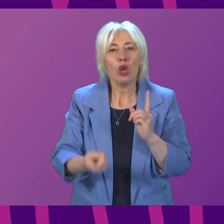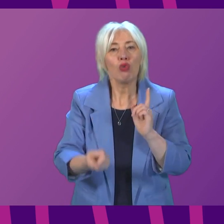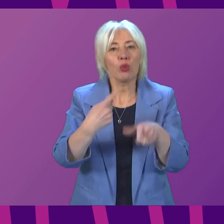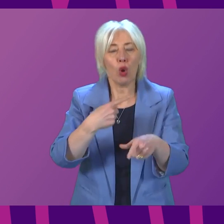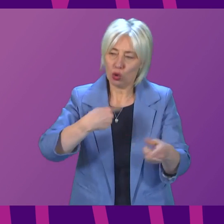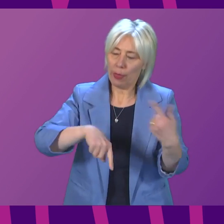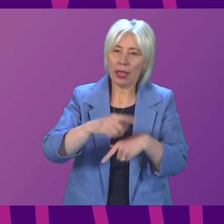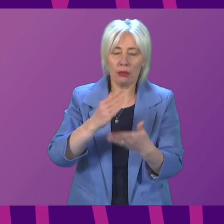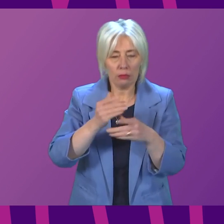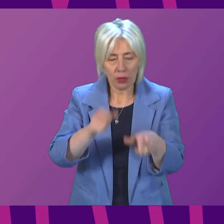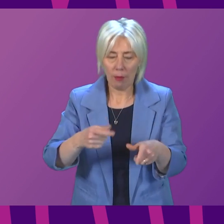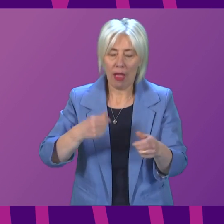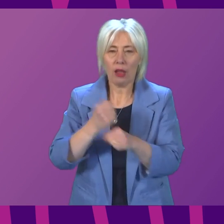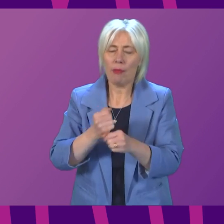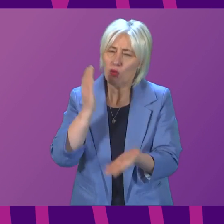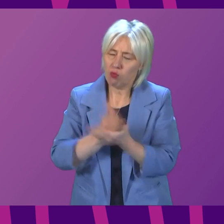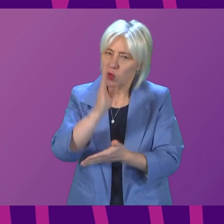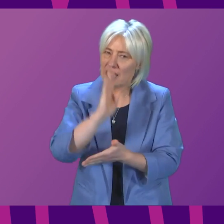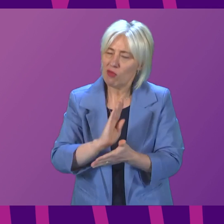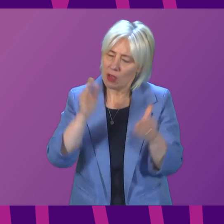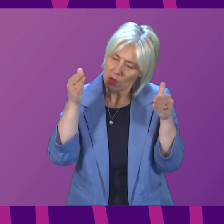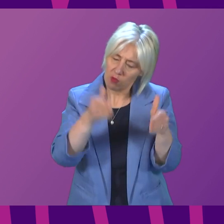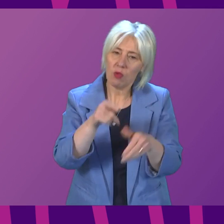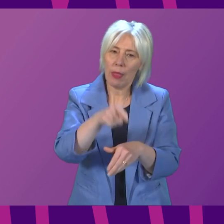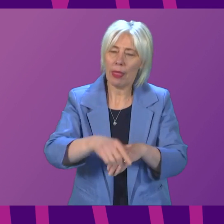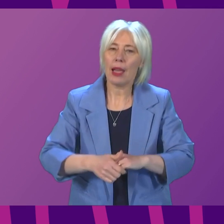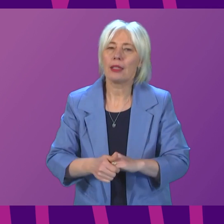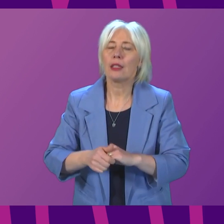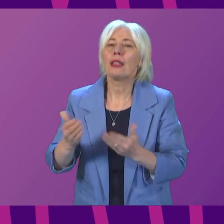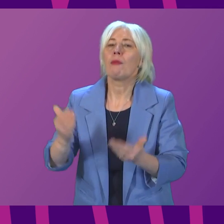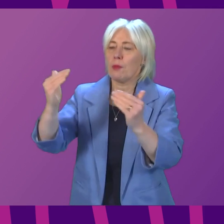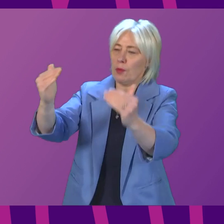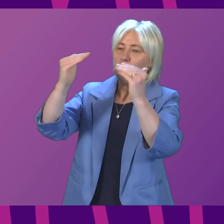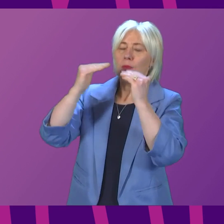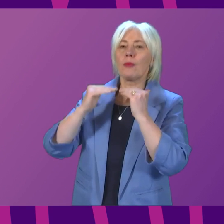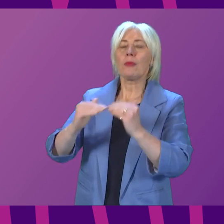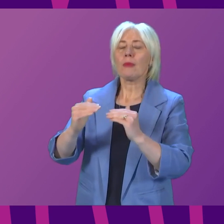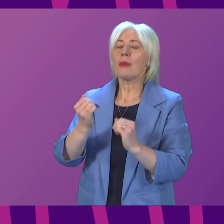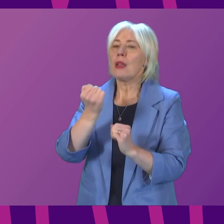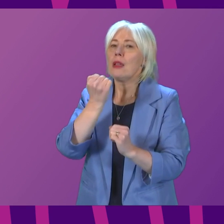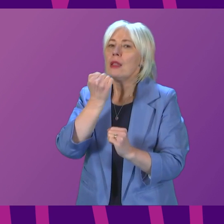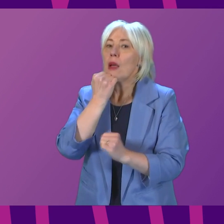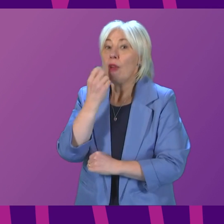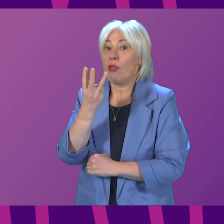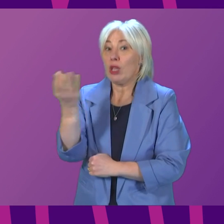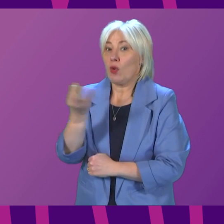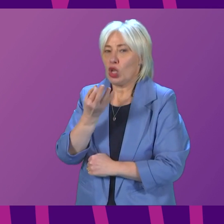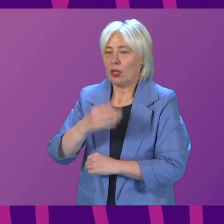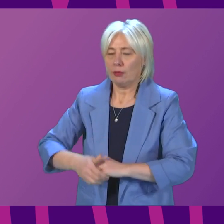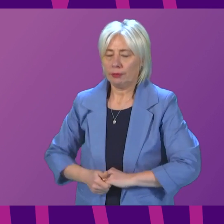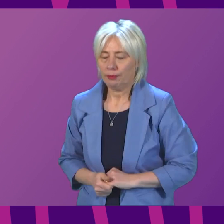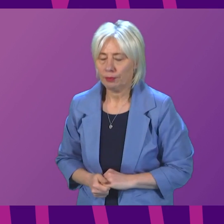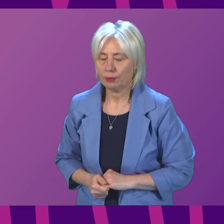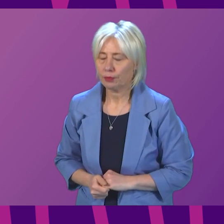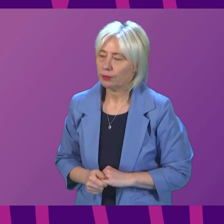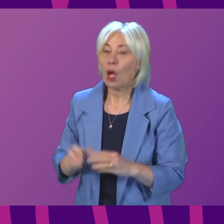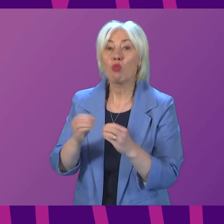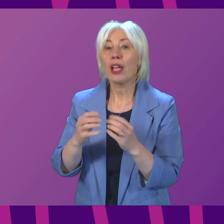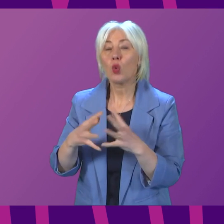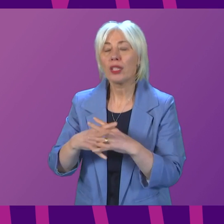I will move to question 3 and will come back to supplementary questions if time allows.